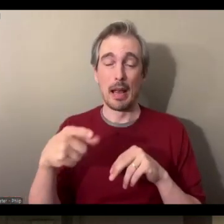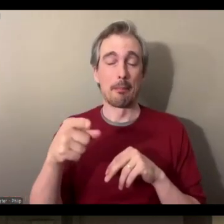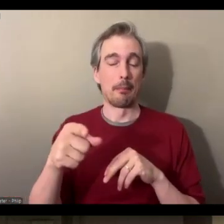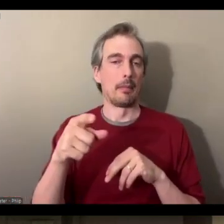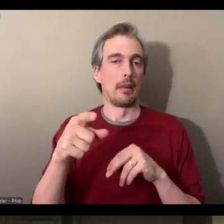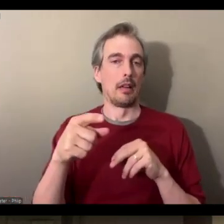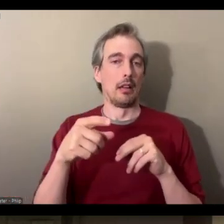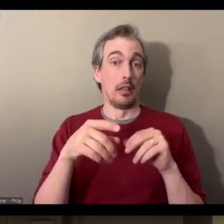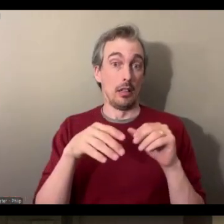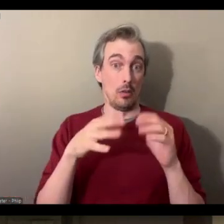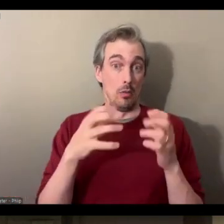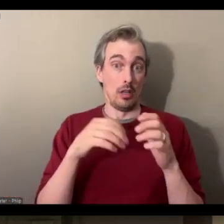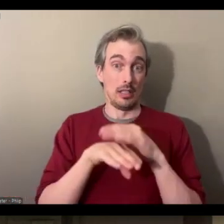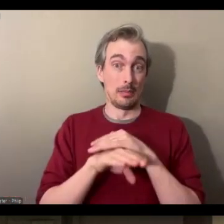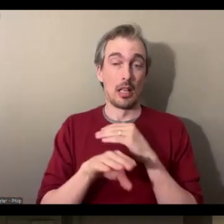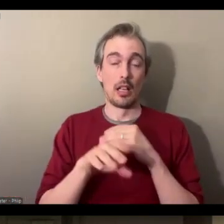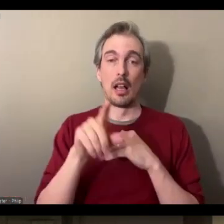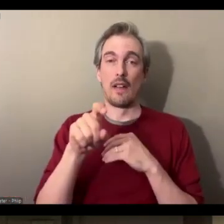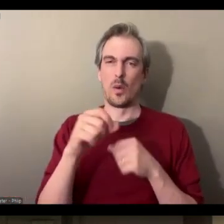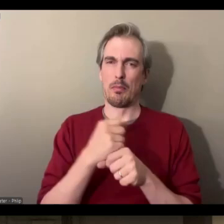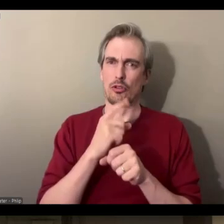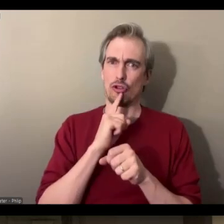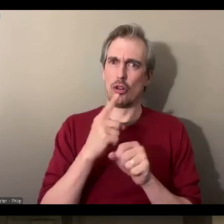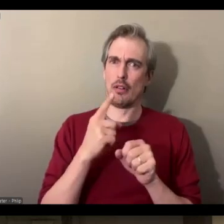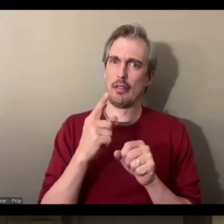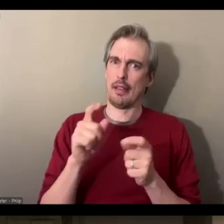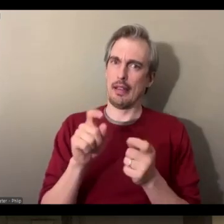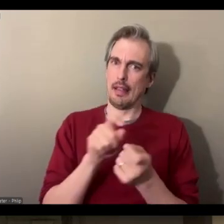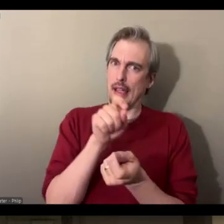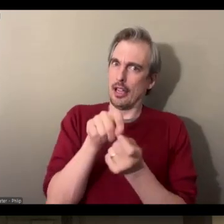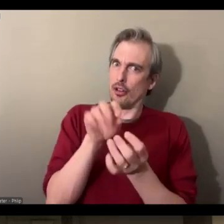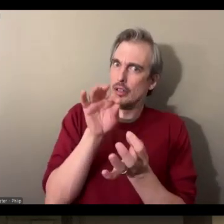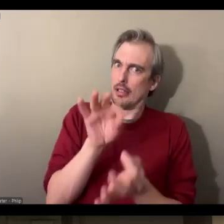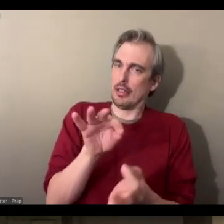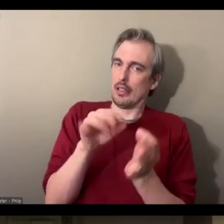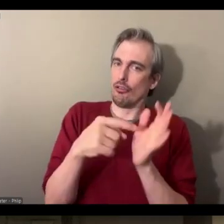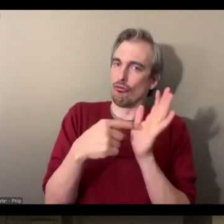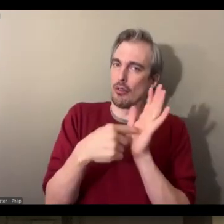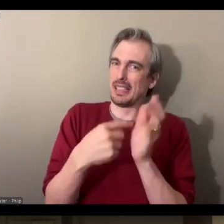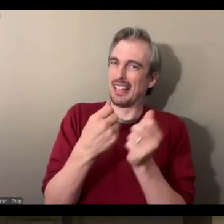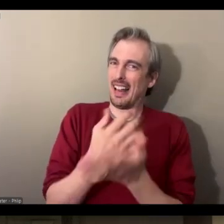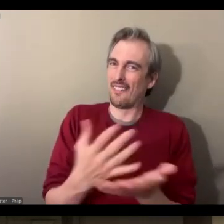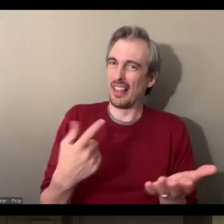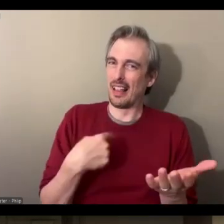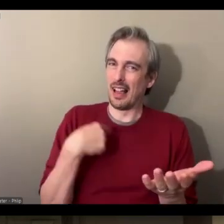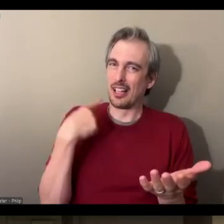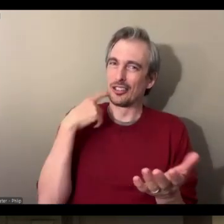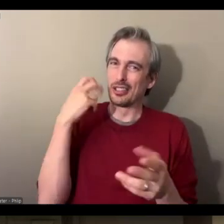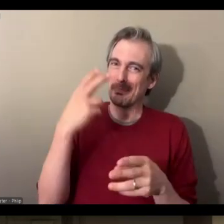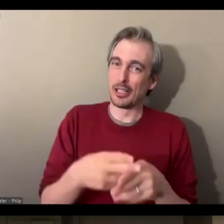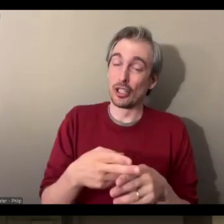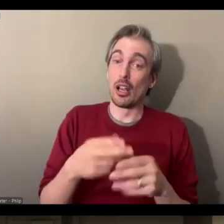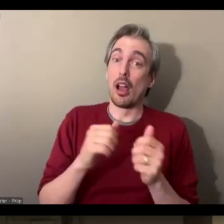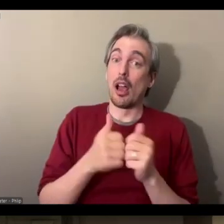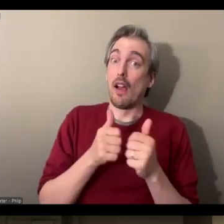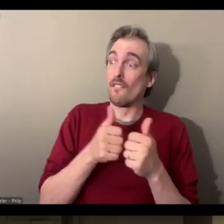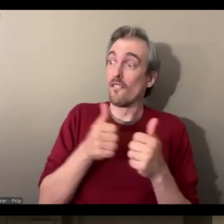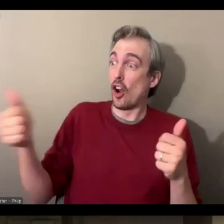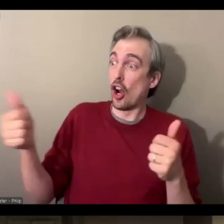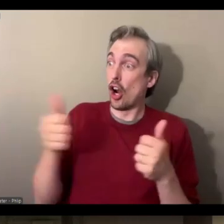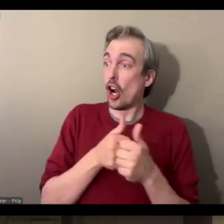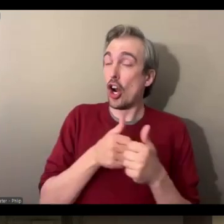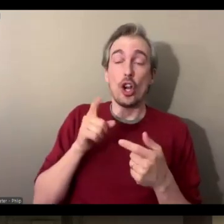mentioned. How far away is a seat from a bathroom? How many steps precisely are you going to need to